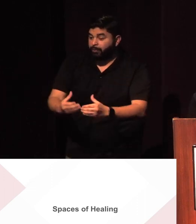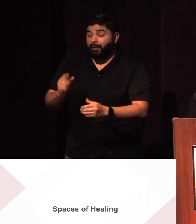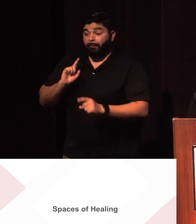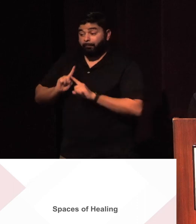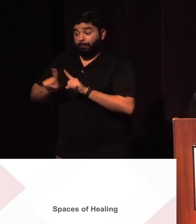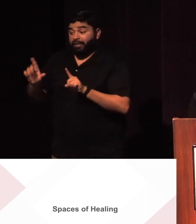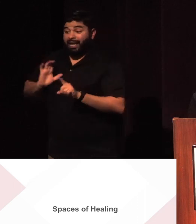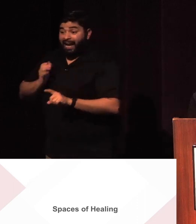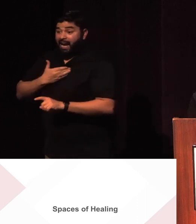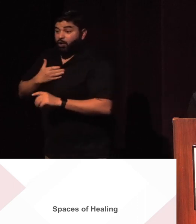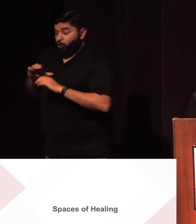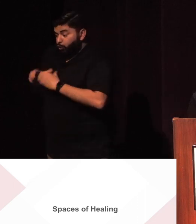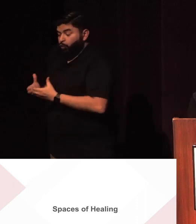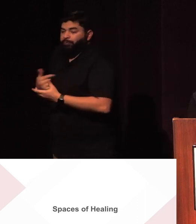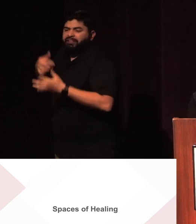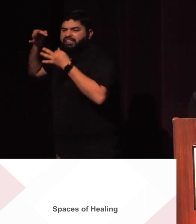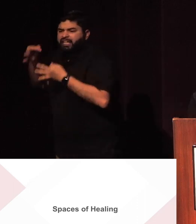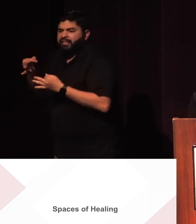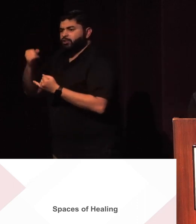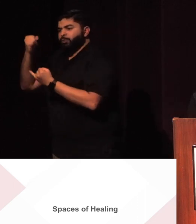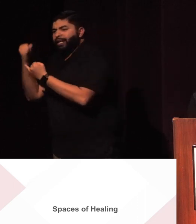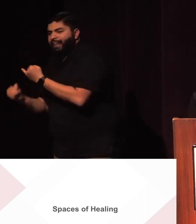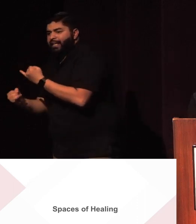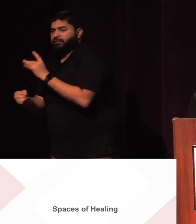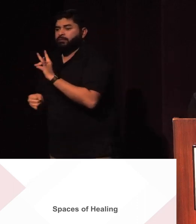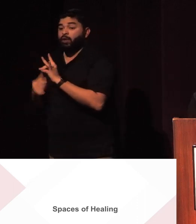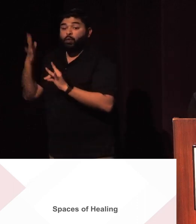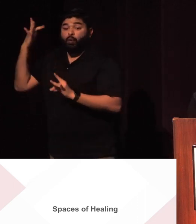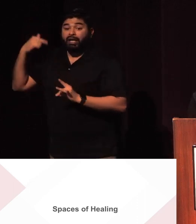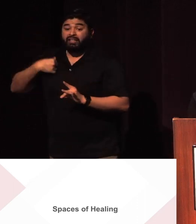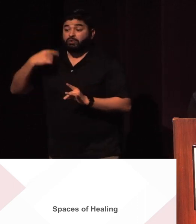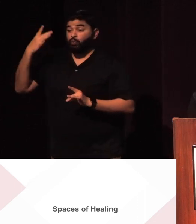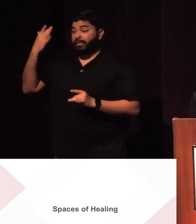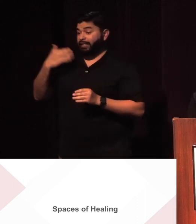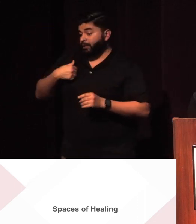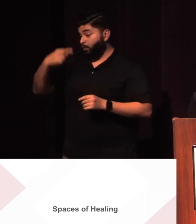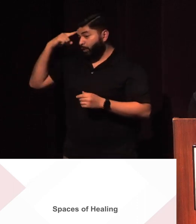the first value listed in the focus groups but our work intentionally put